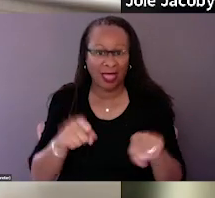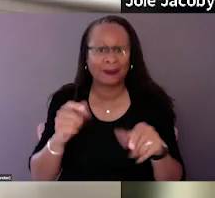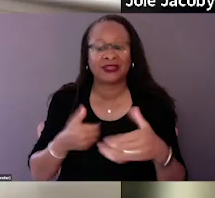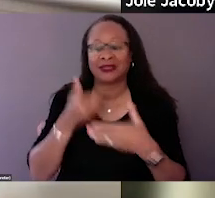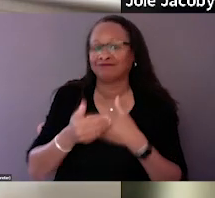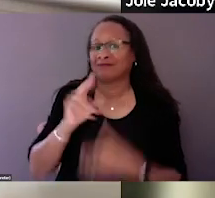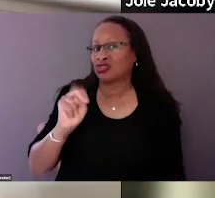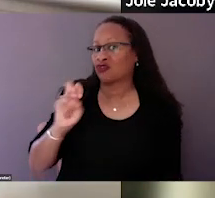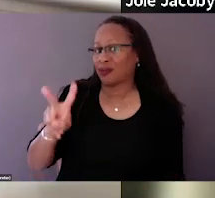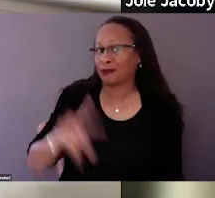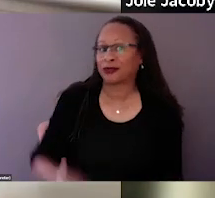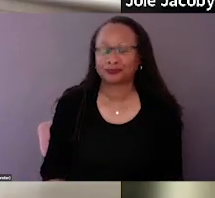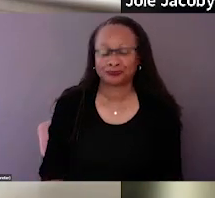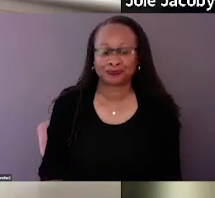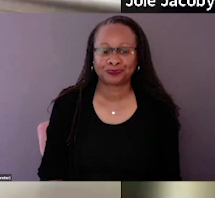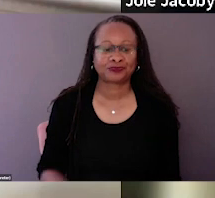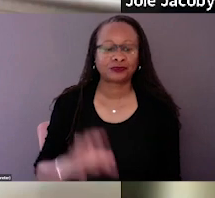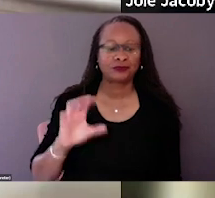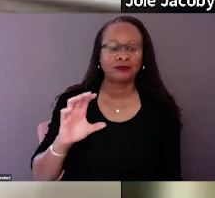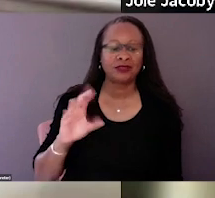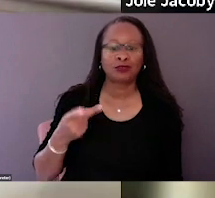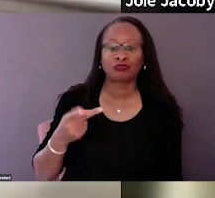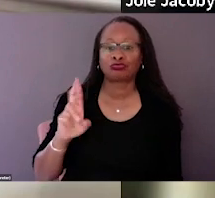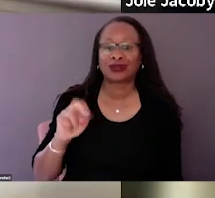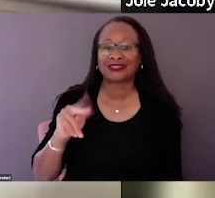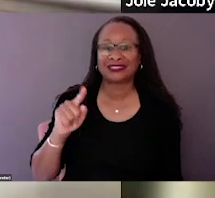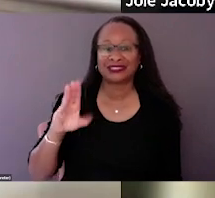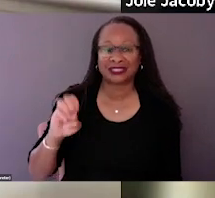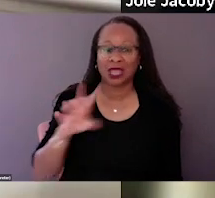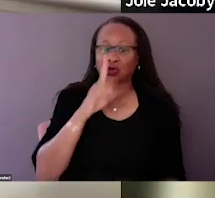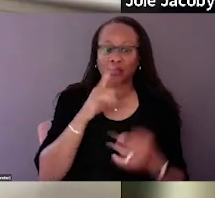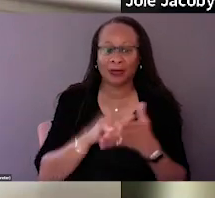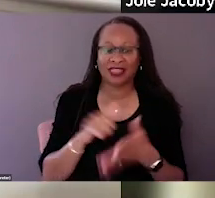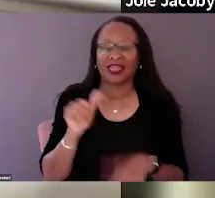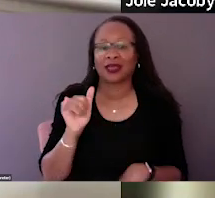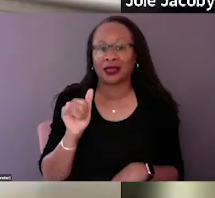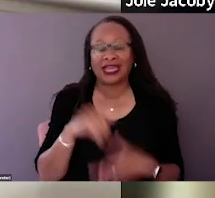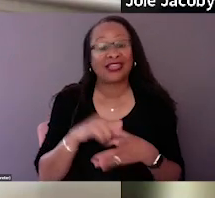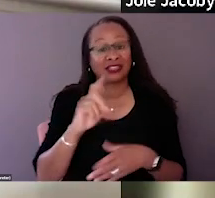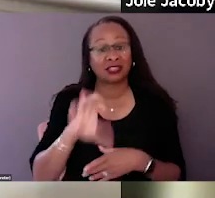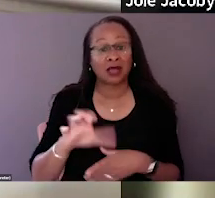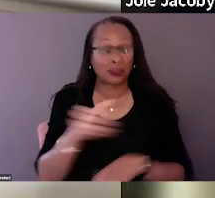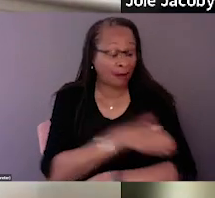Yeah, we talked about that in the doc too, that the power's not the platform, the power is the people who make it